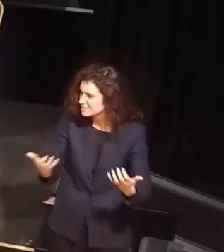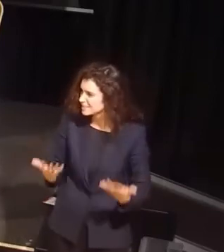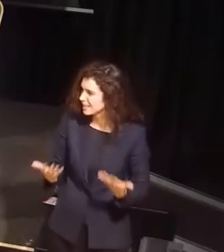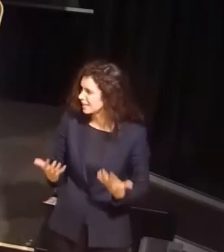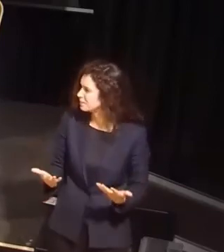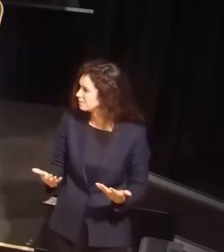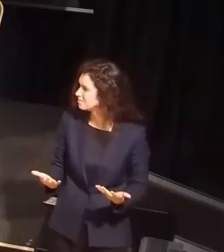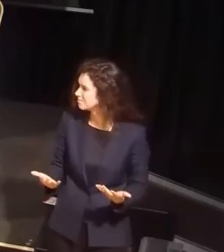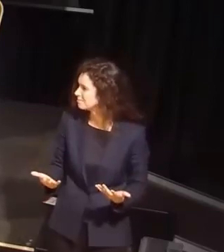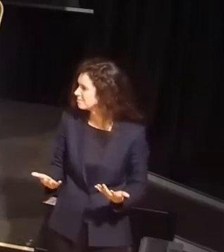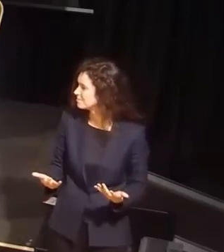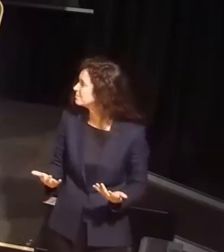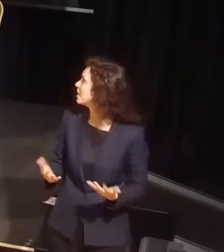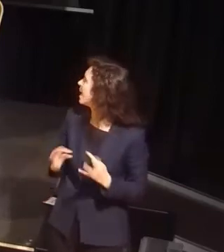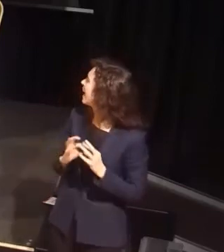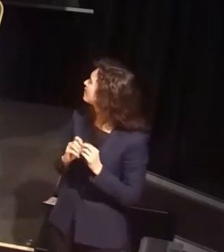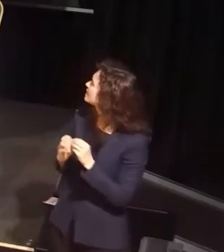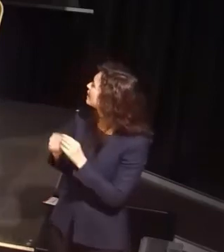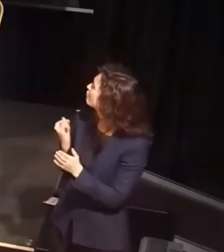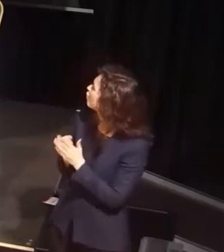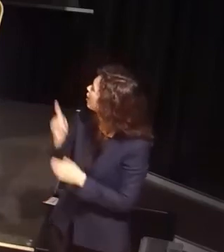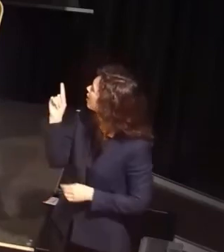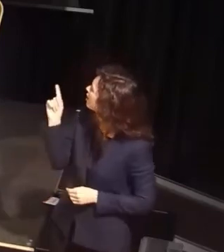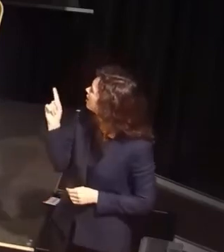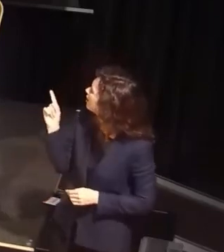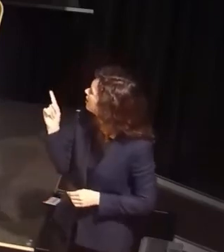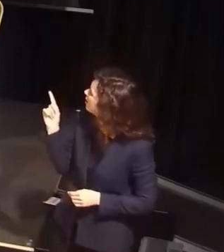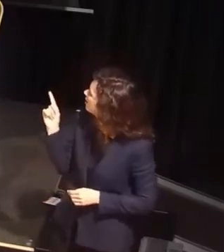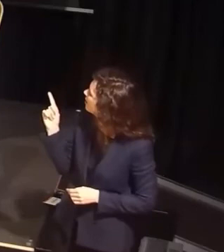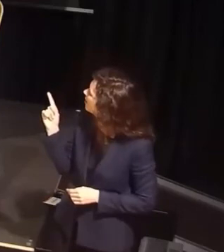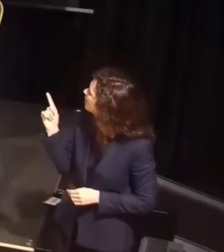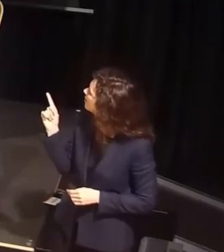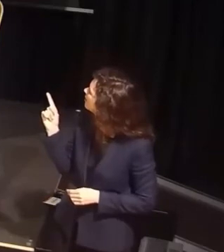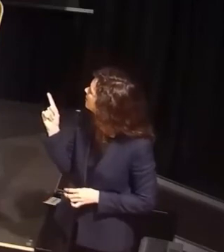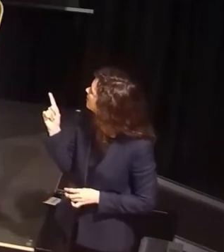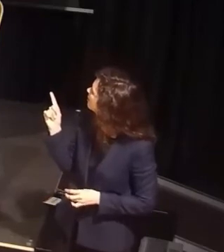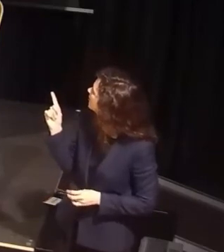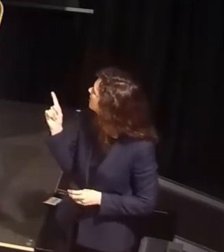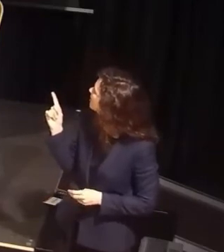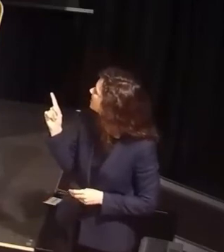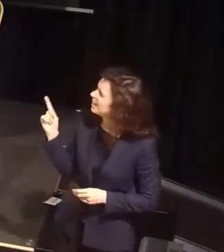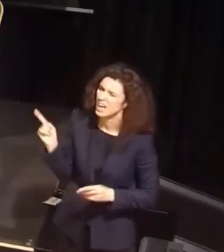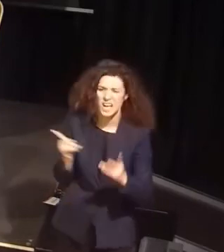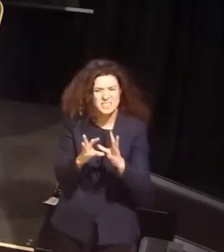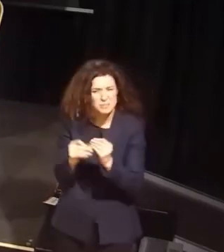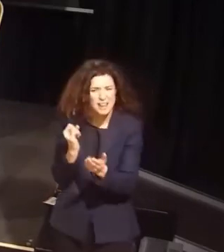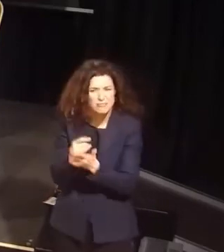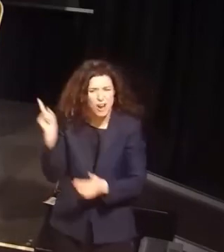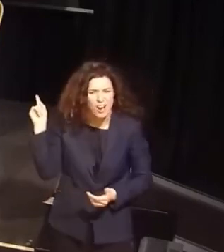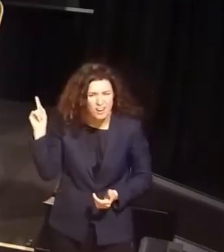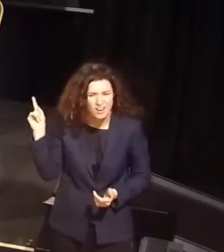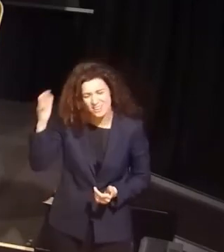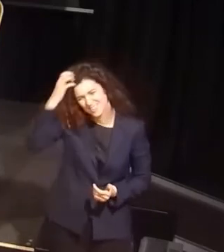Have I spelt this wrong? Have I? -WOMAN: Yes Yes. Awesome. I caught about three spelling mistakes